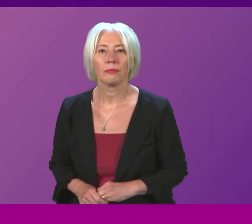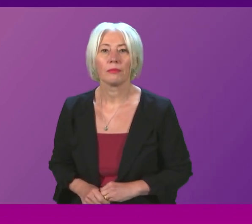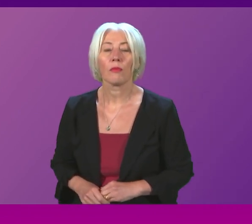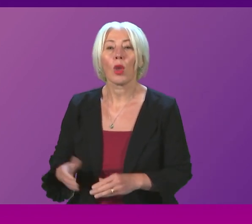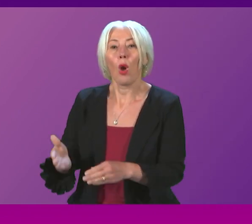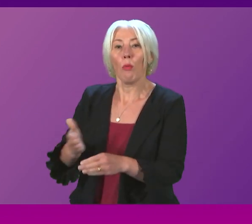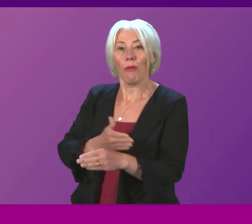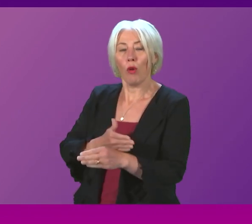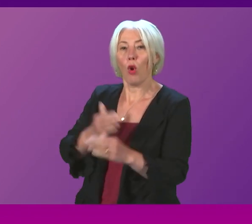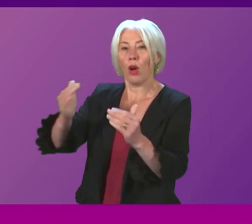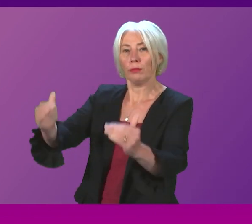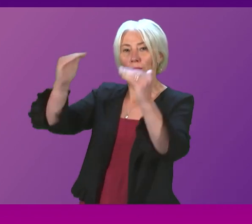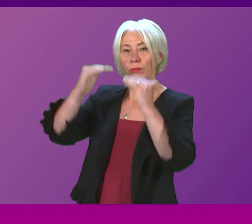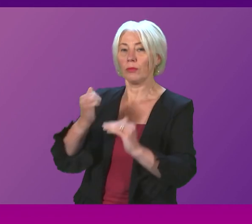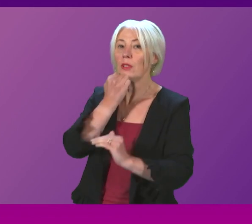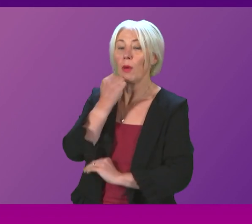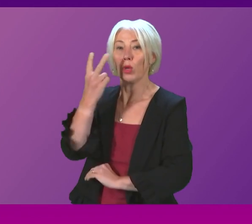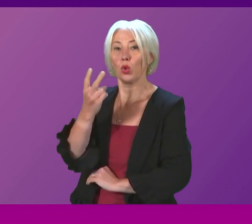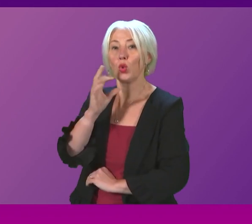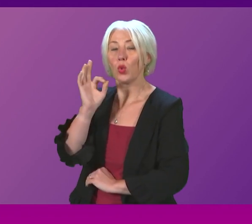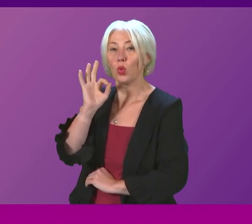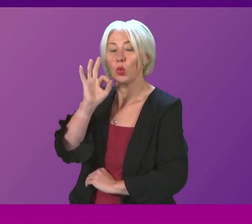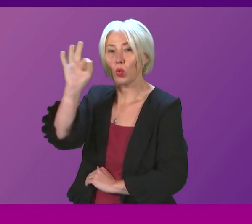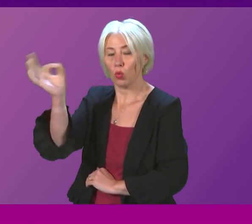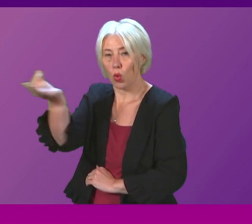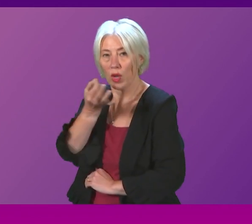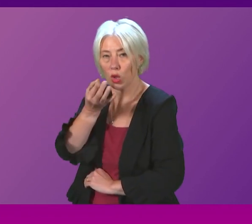Before we move to question 2, I advise members that I would prefer it if members would please